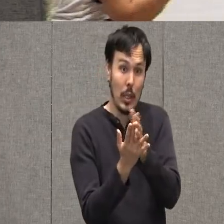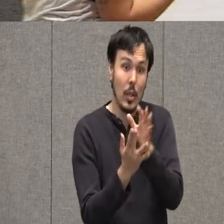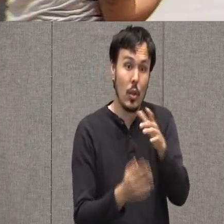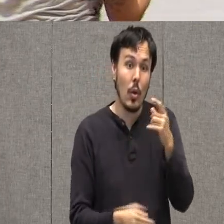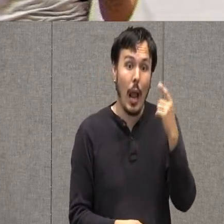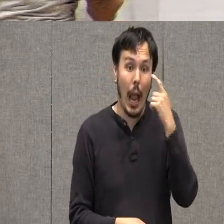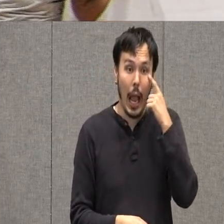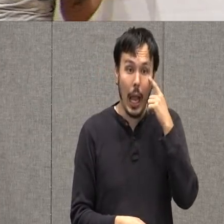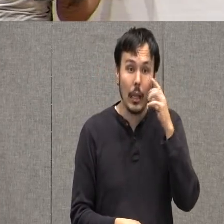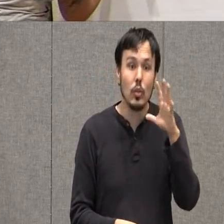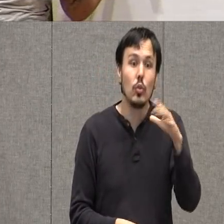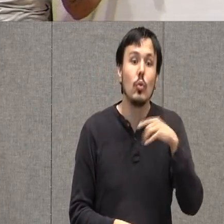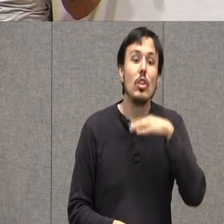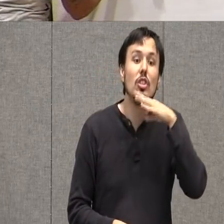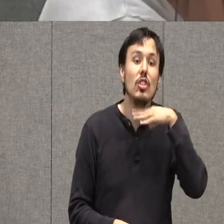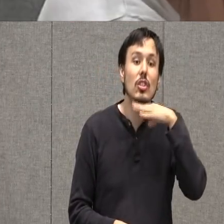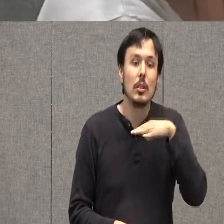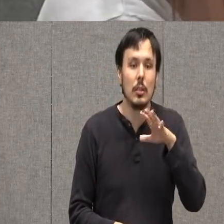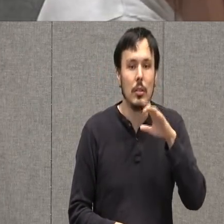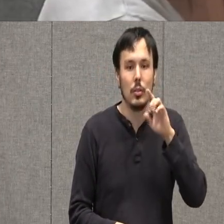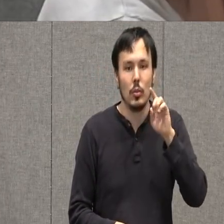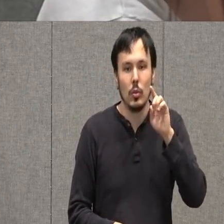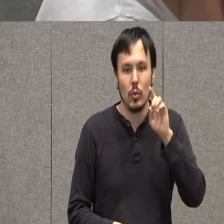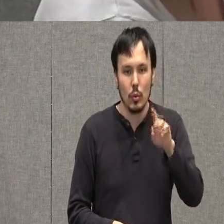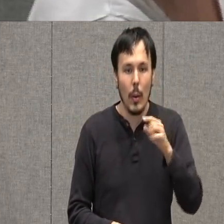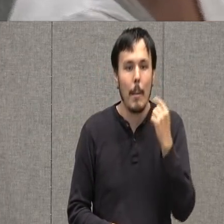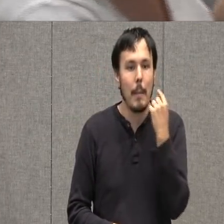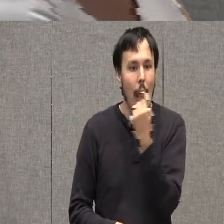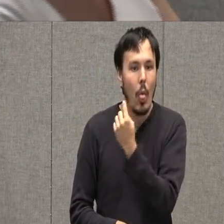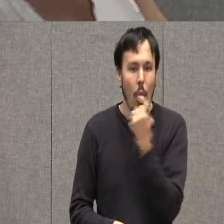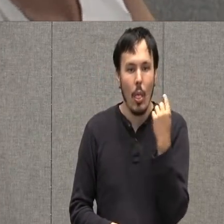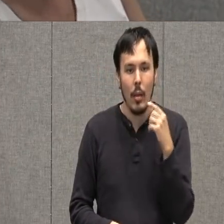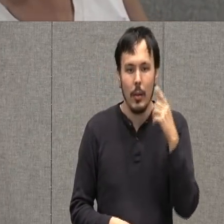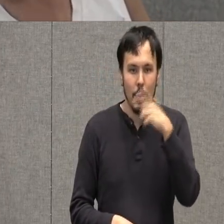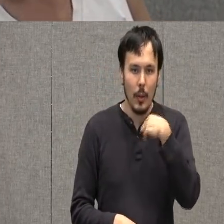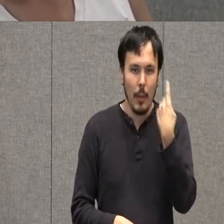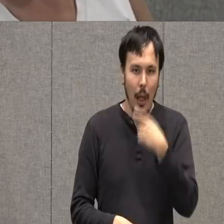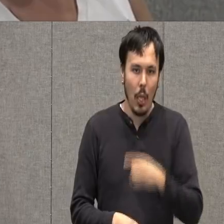So we make another line that's sort of halfway in between this one and that one